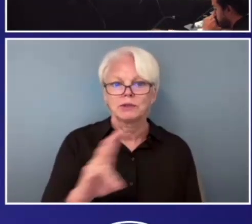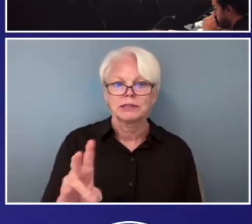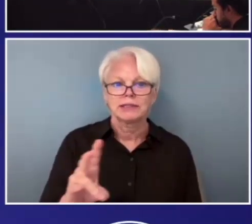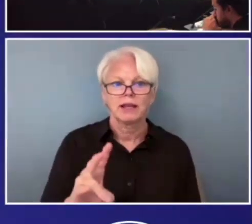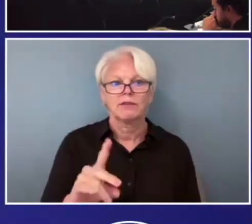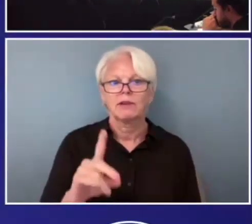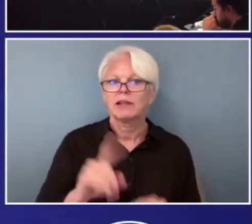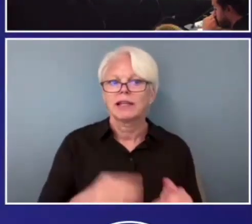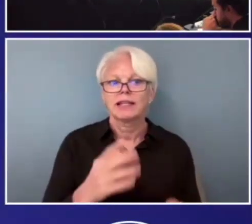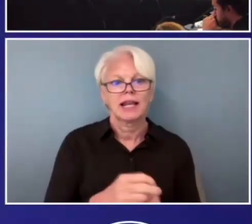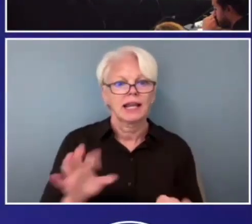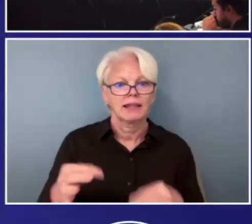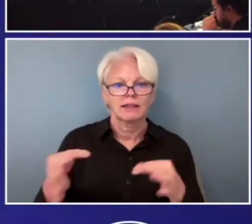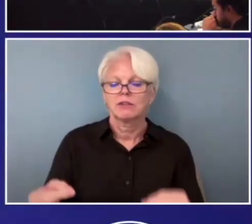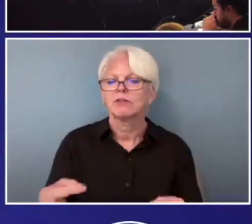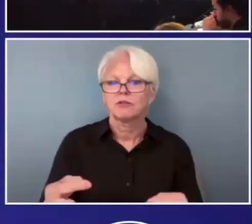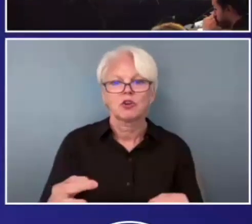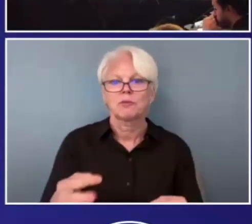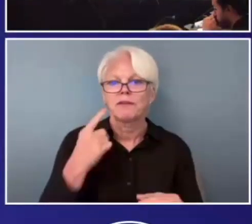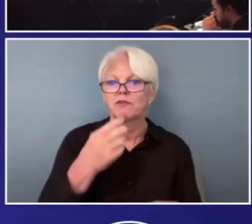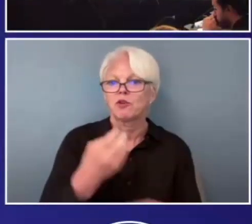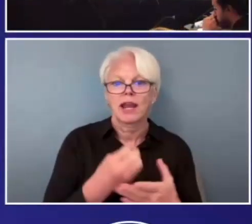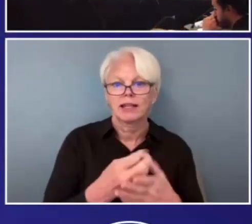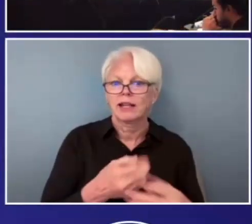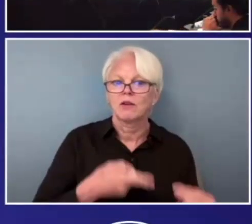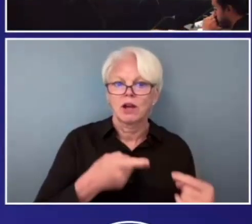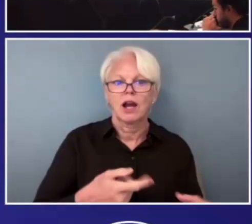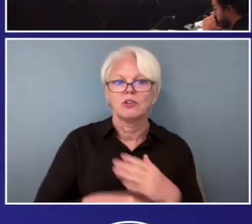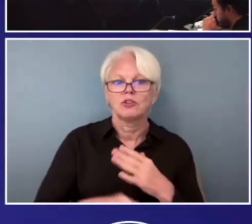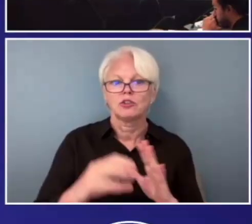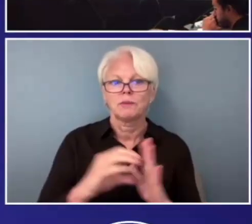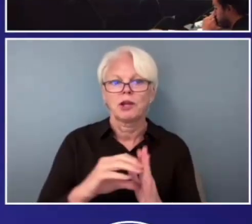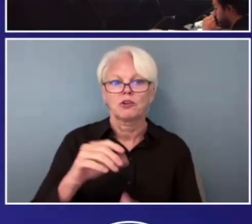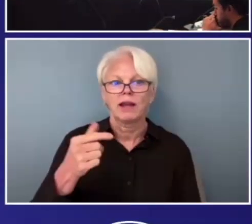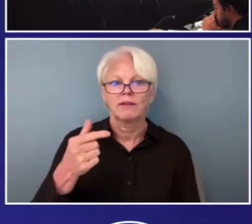(g) of this section, and we changed paragraph -- Romanette two to three.